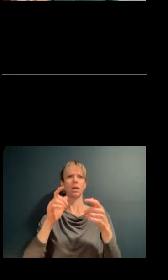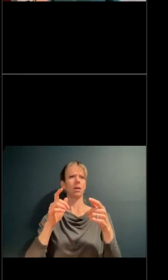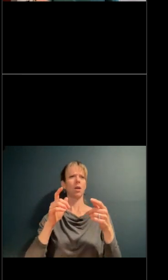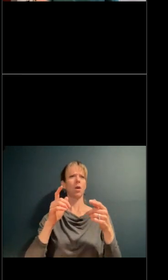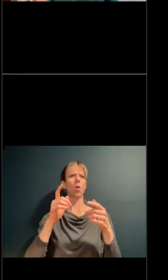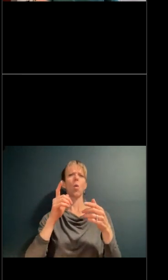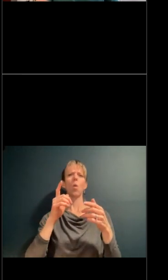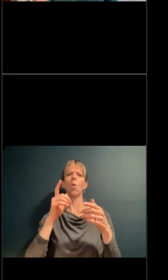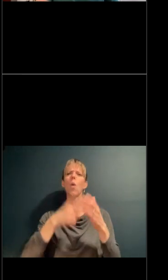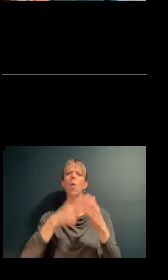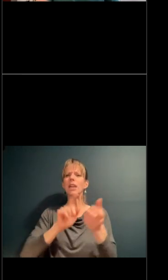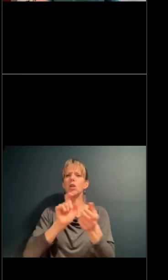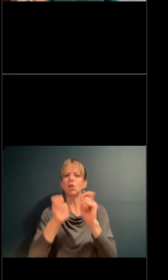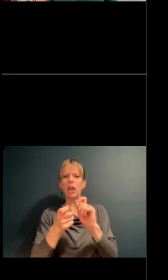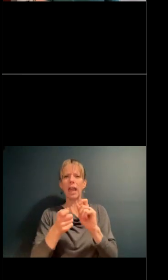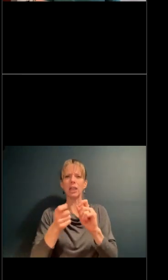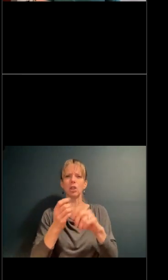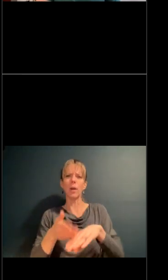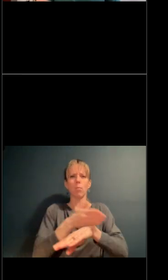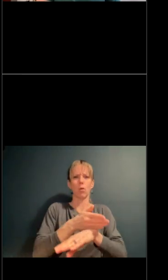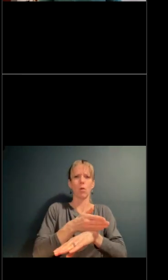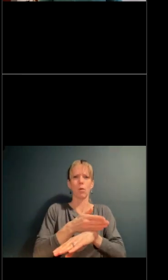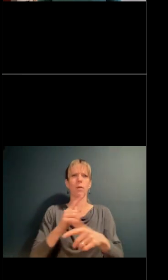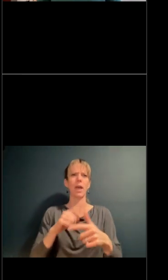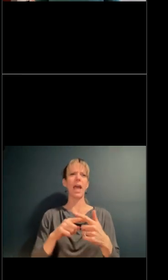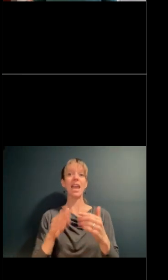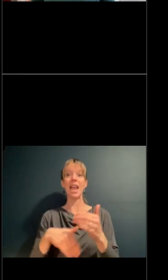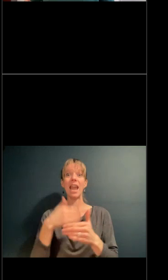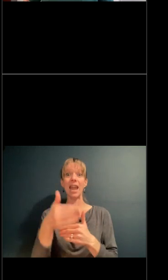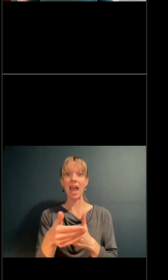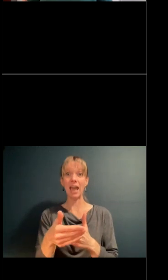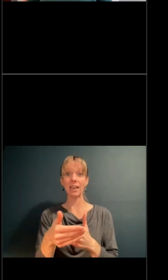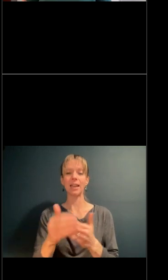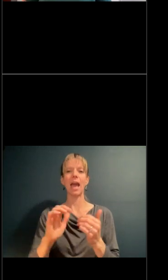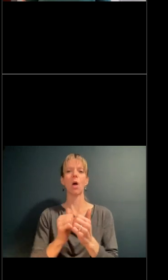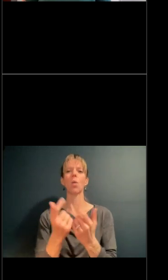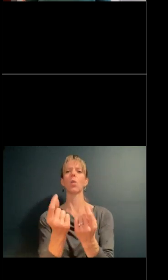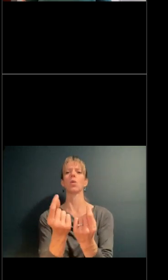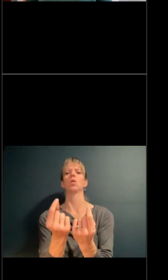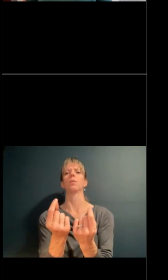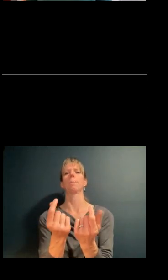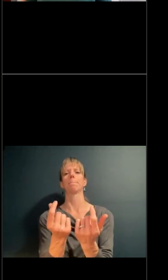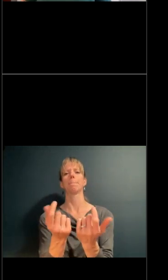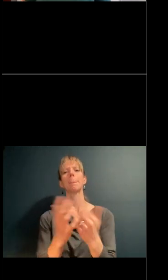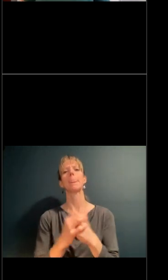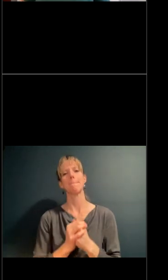And what might you do next as you think about the movements you are trying to spur as well?